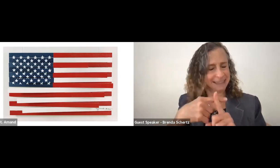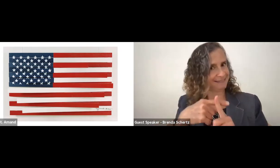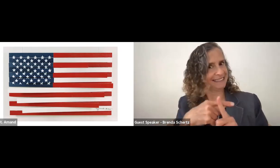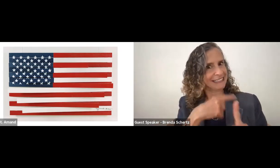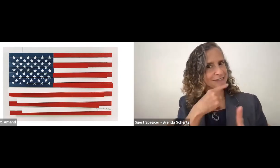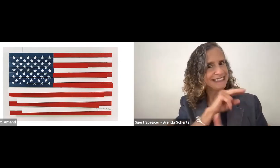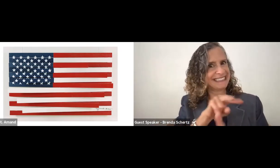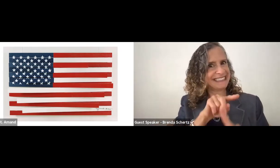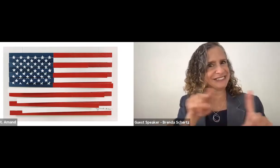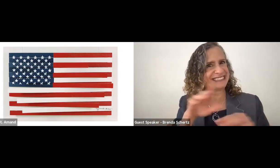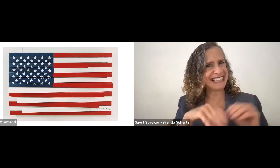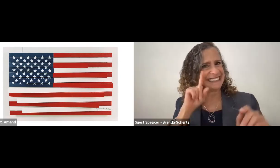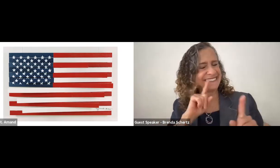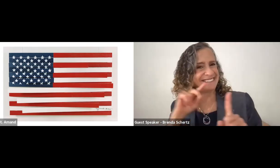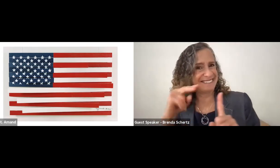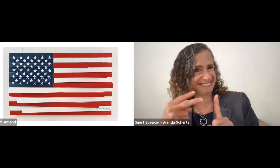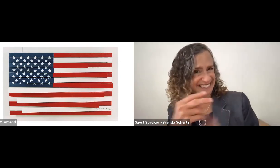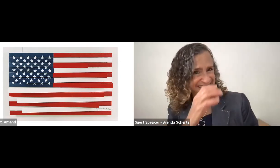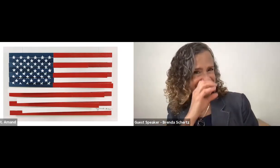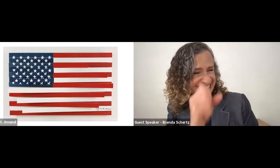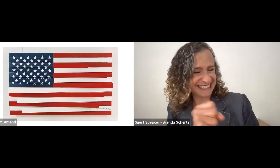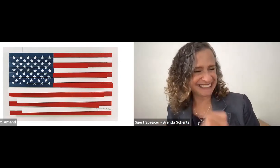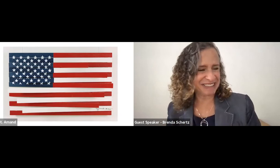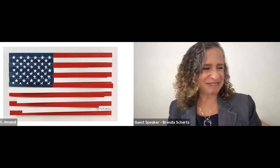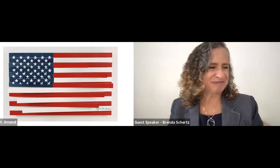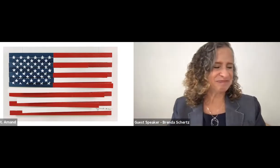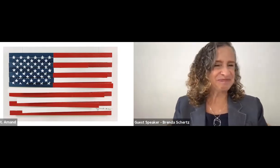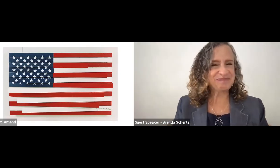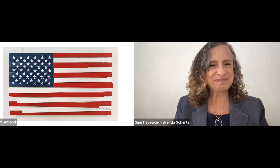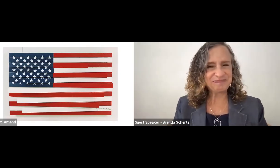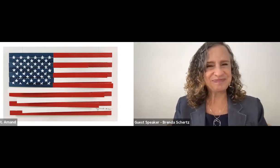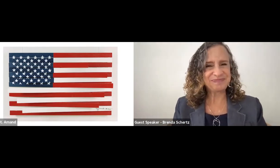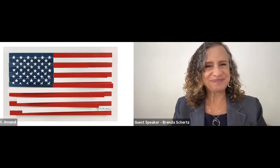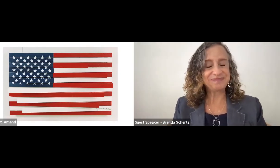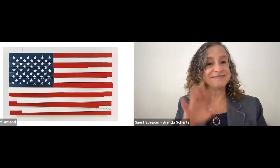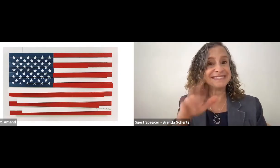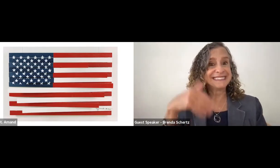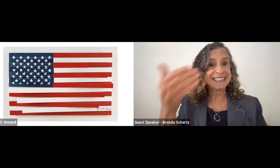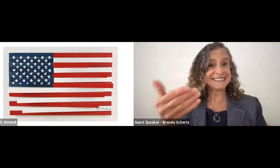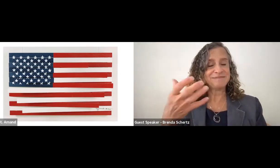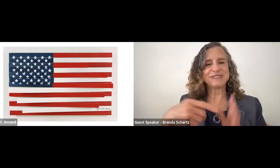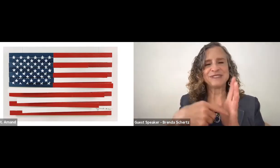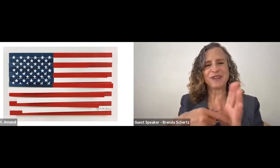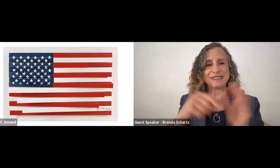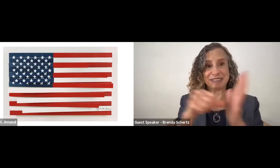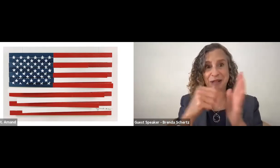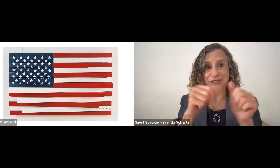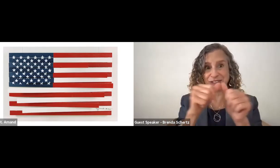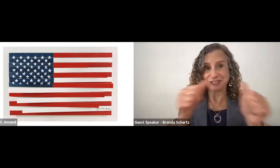"Mmm, that looks like a messed-up American flag," so they would have a more negative view on it, and Deaf people would have a more positive view on it.